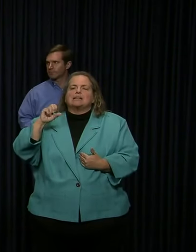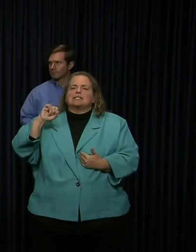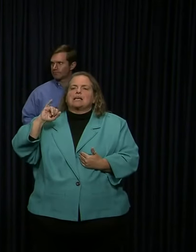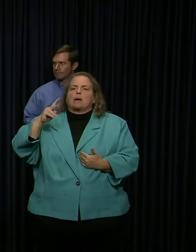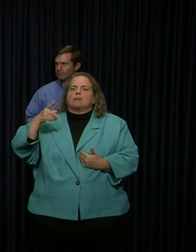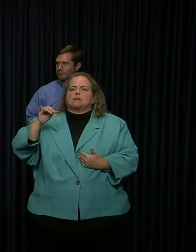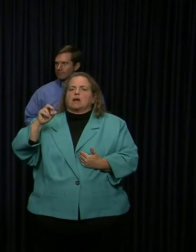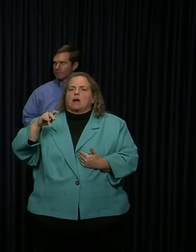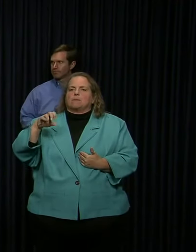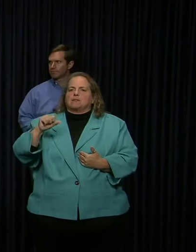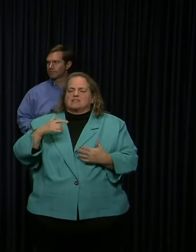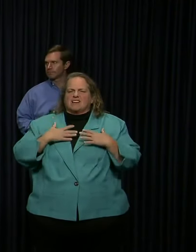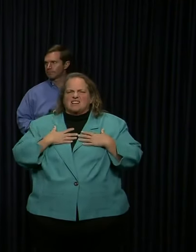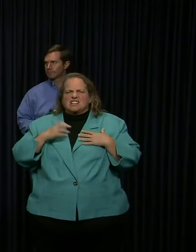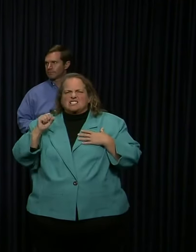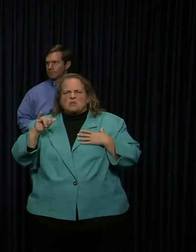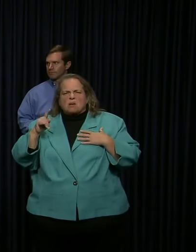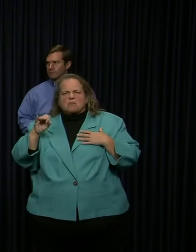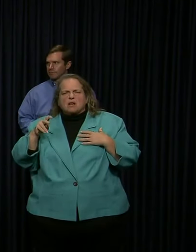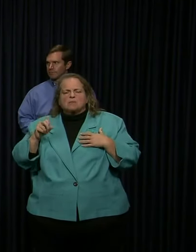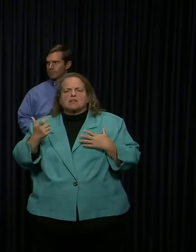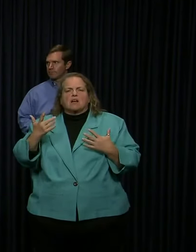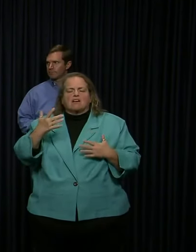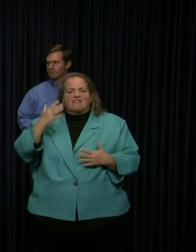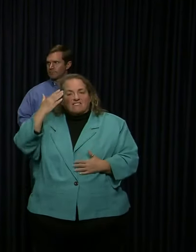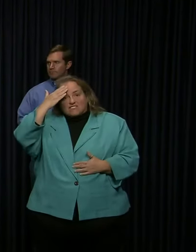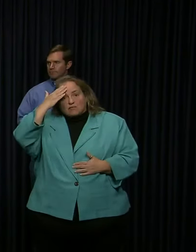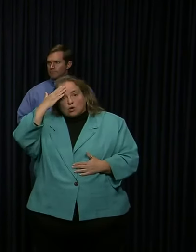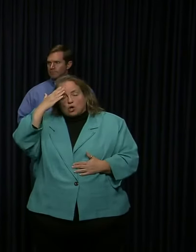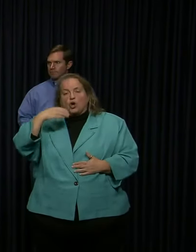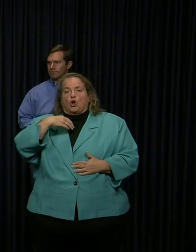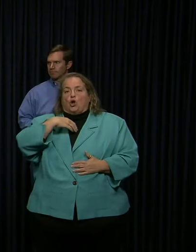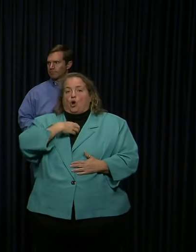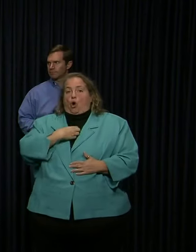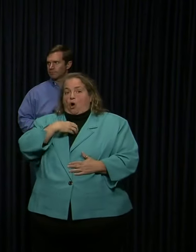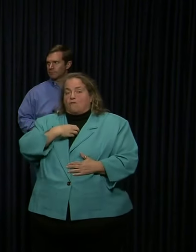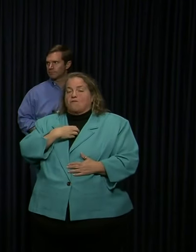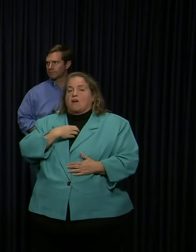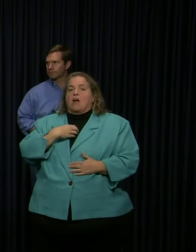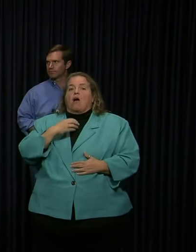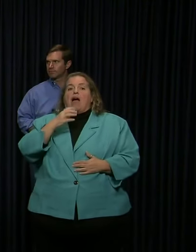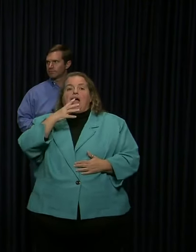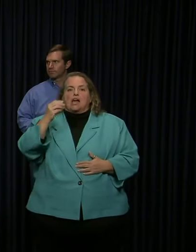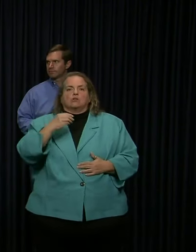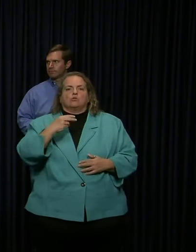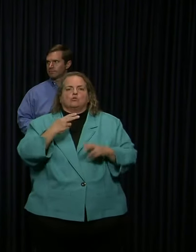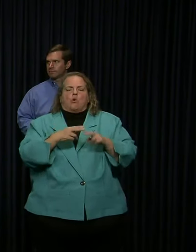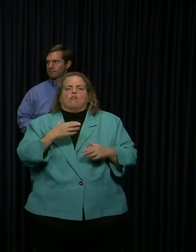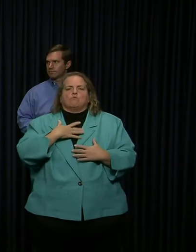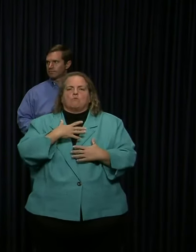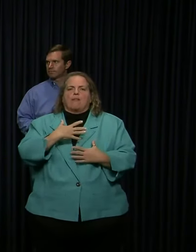HAVE ACTIVE SYMPTOMS WHICH WOULD BE FEVER PLUS COUGH AND/OR SHORTNESS OF BREATH. SO IF YOU HAVE SYMPTOMS THAT COULD SUGGEST YOU HAVE